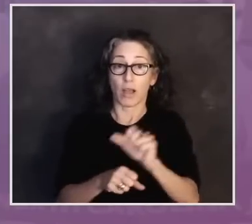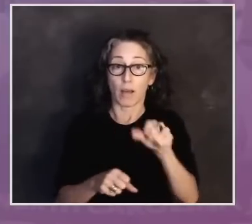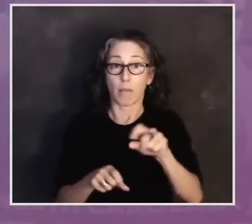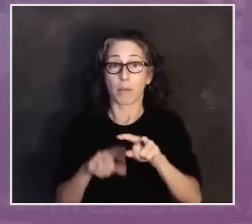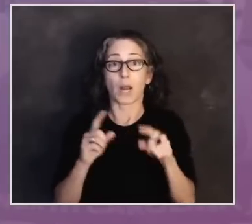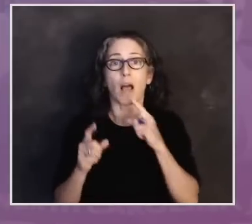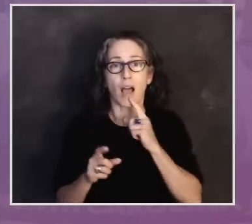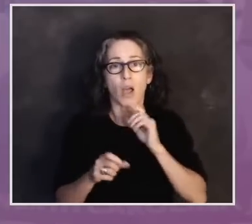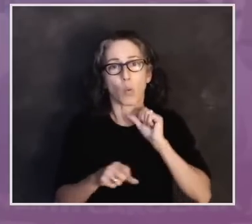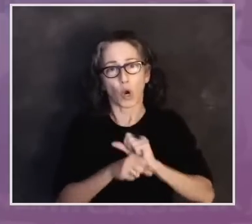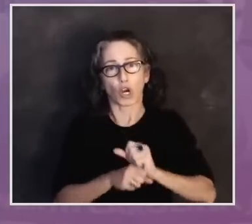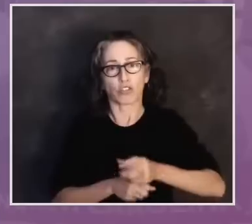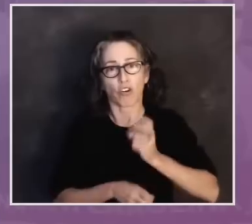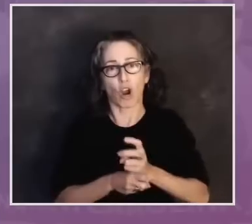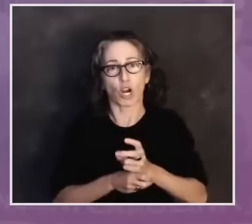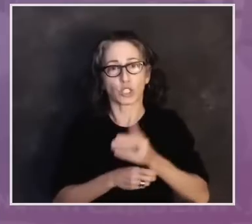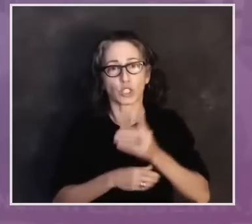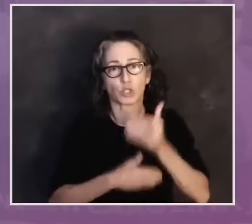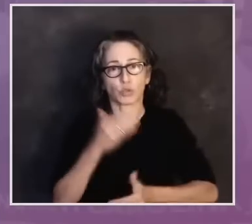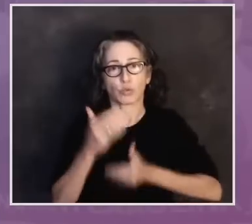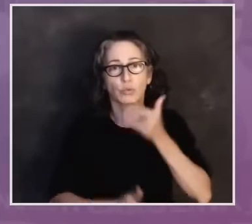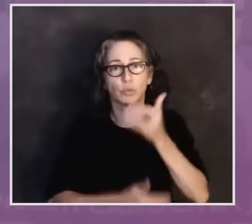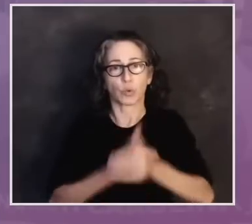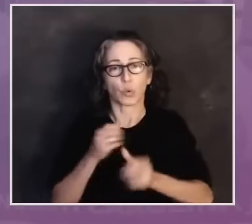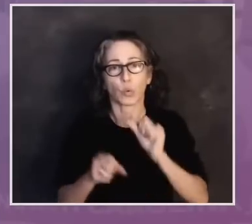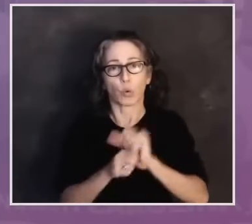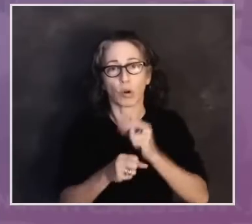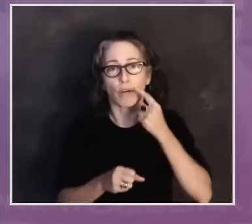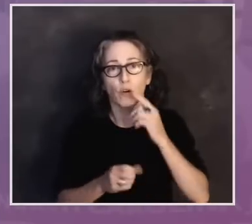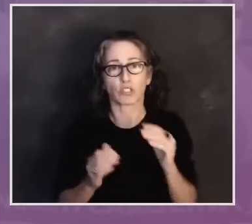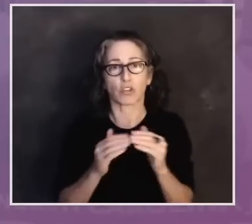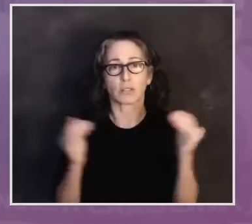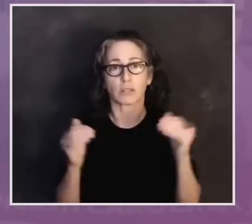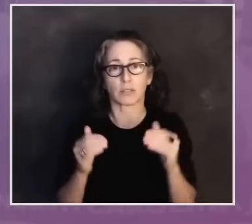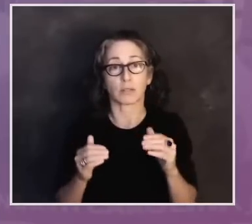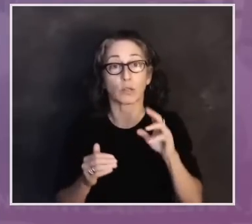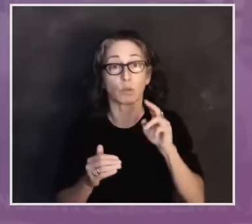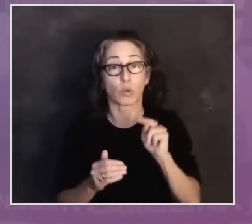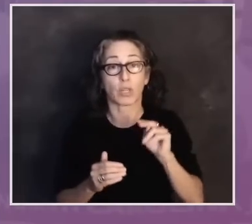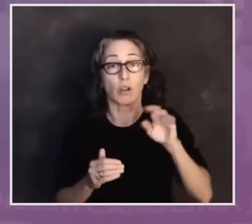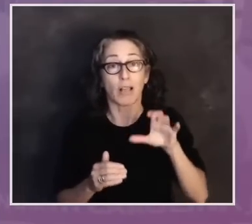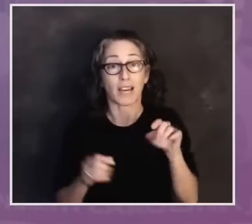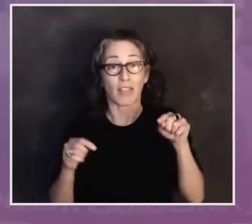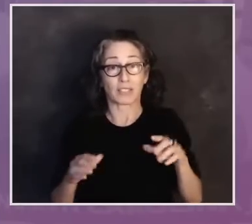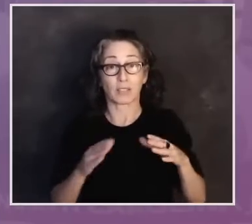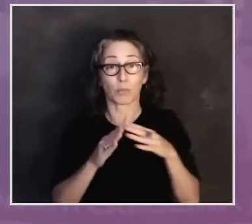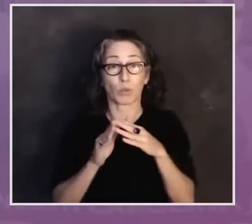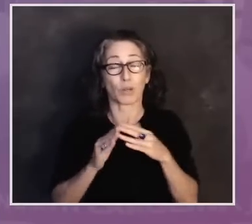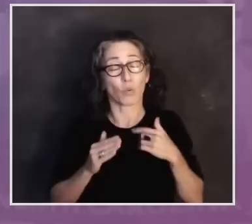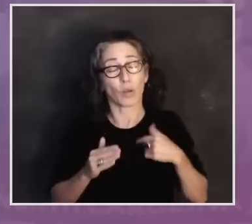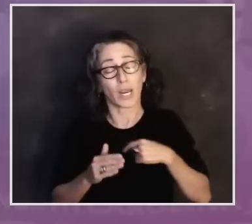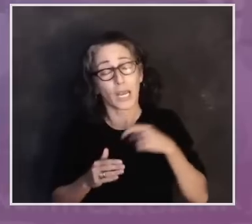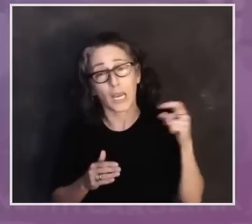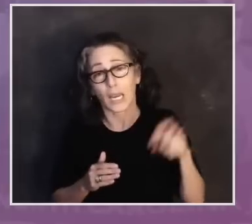I MAY HAVE LOST MY JOB, BUT I FOUND A WAY TO PAVE FOR JUSTICE.